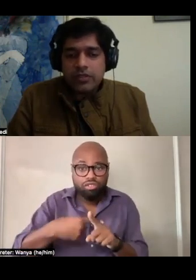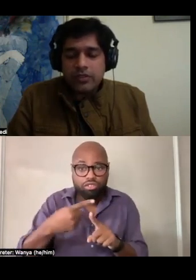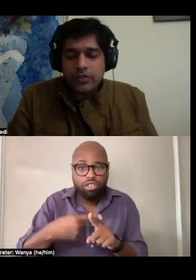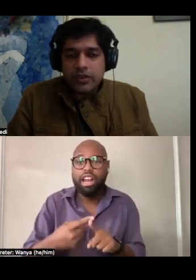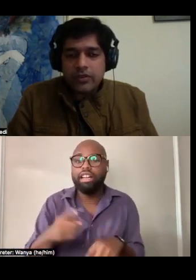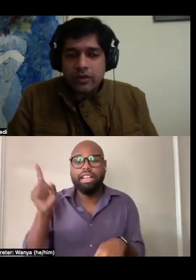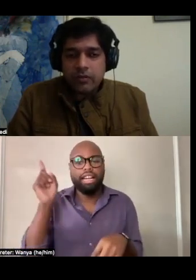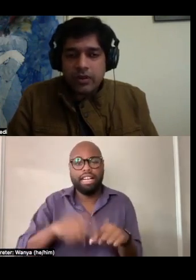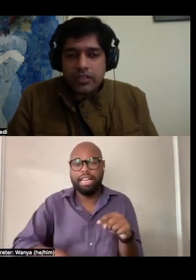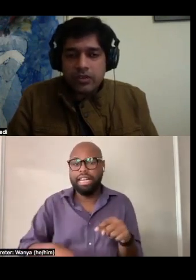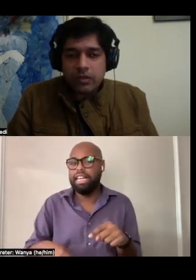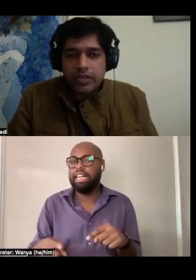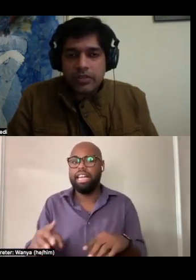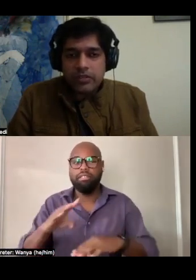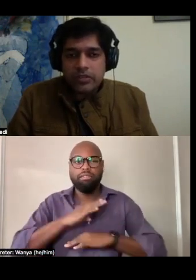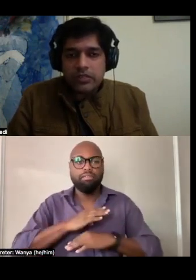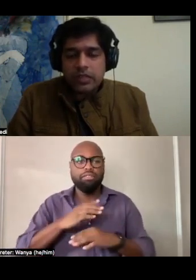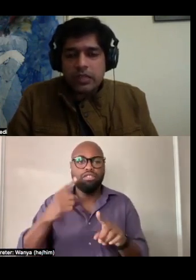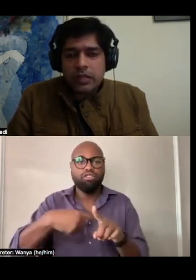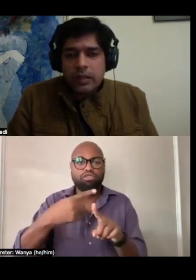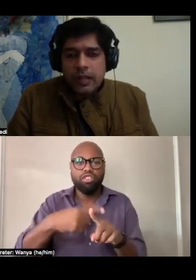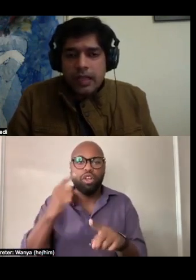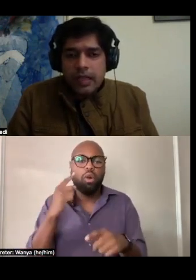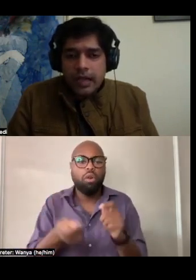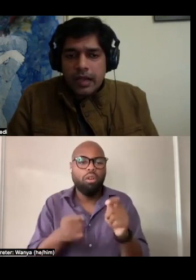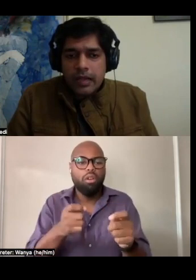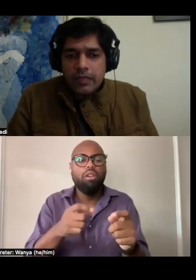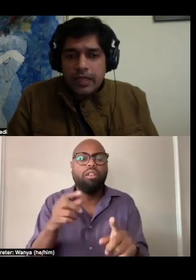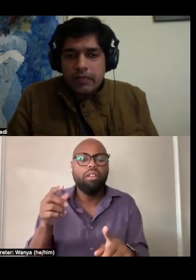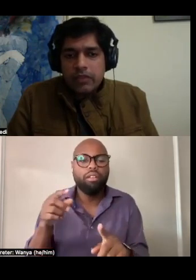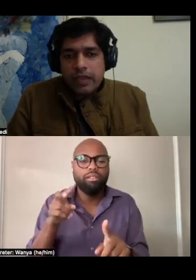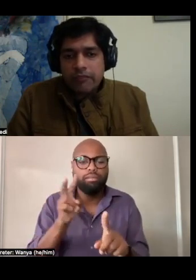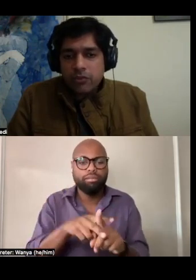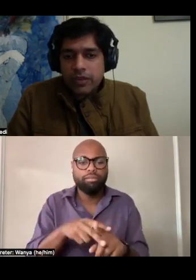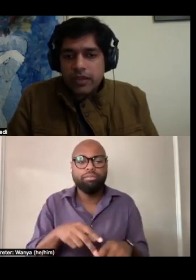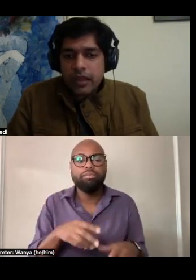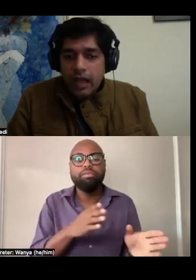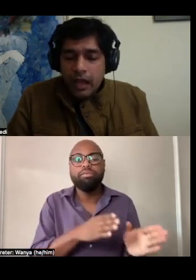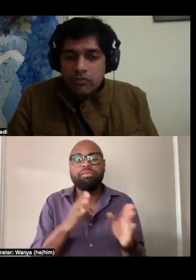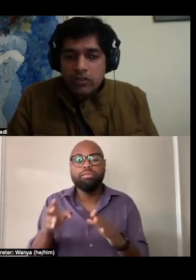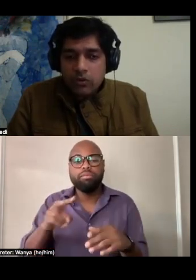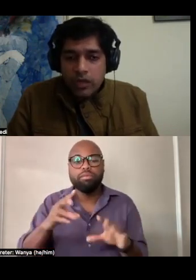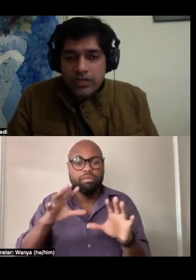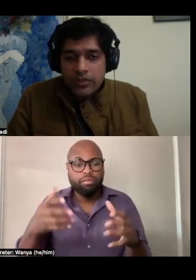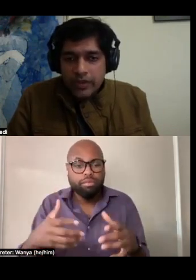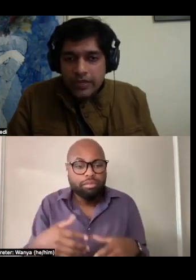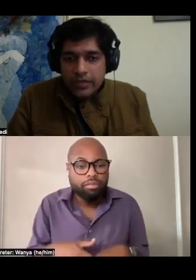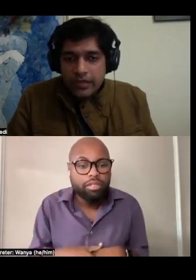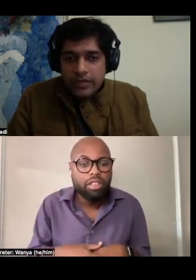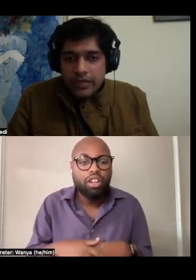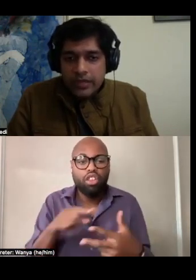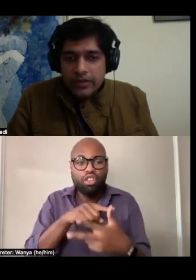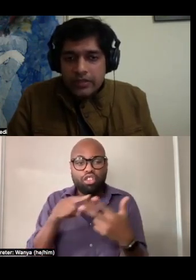their rent or mortgage obligations. Then we have three housing quality related indicators.